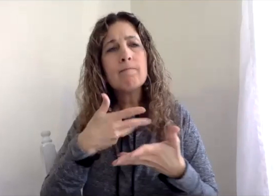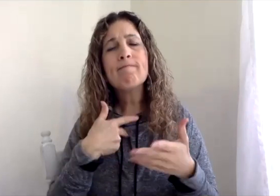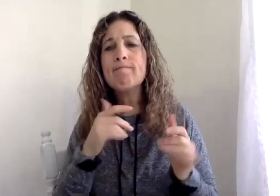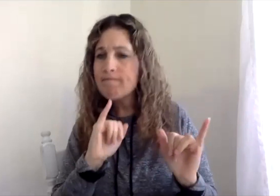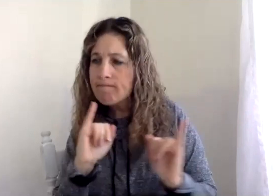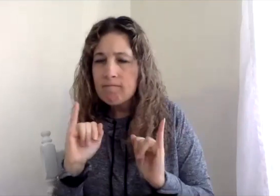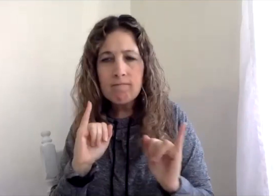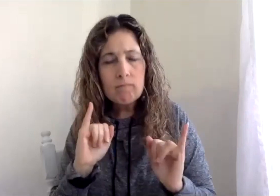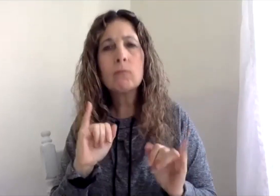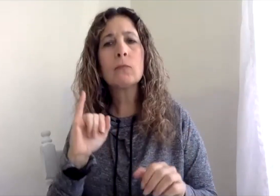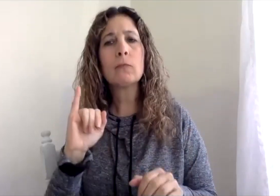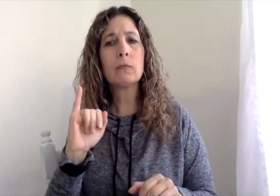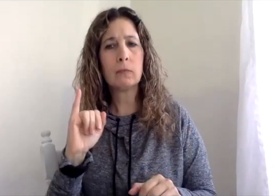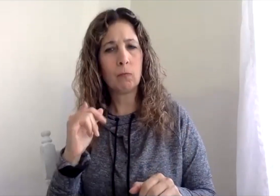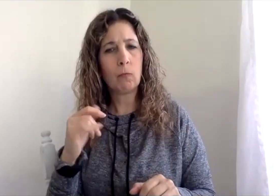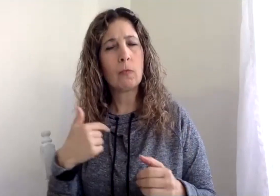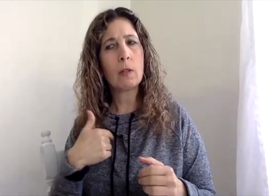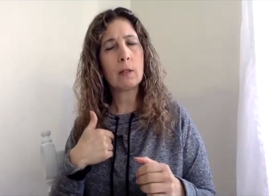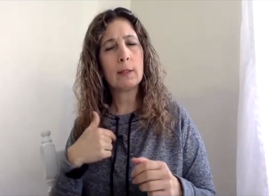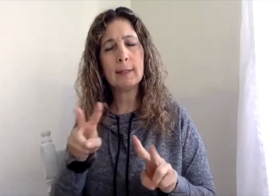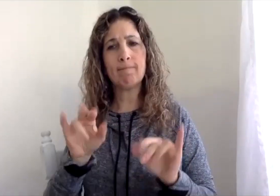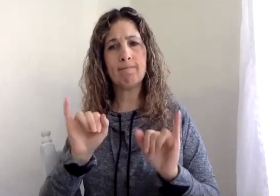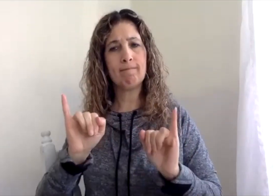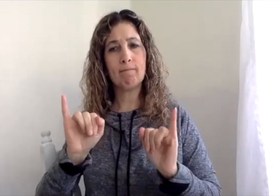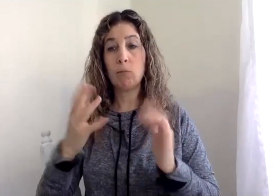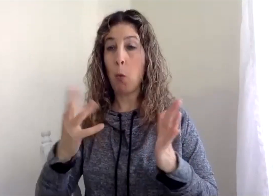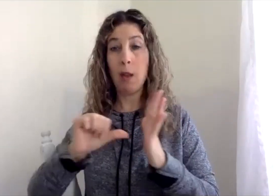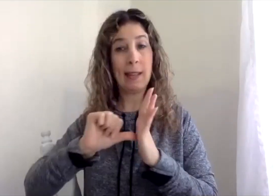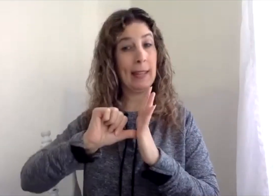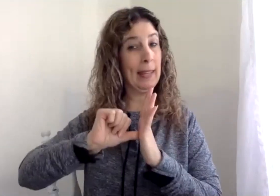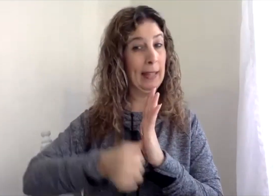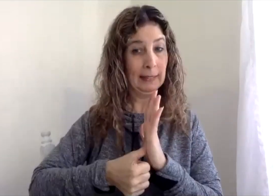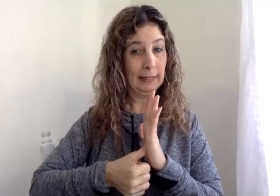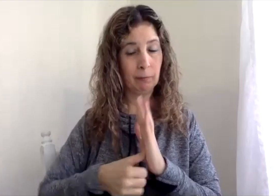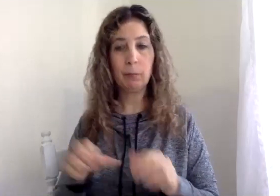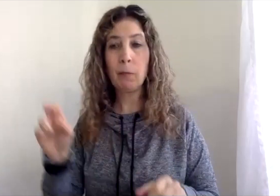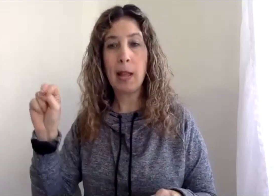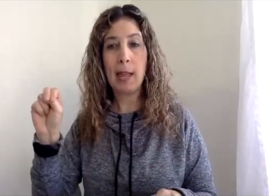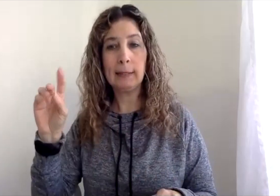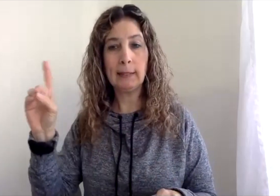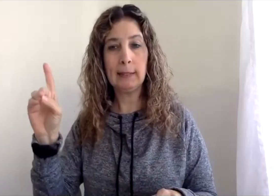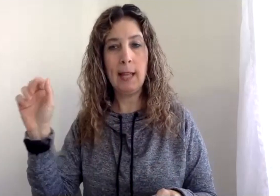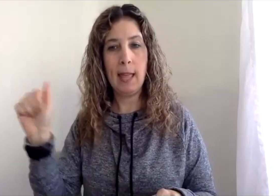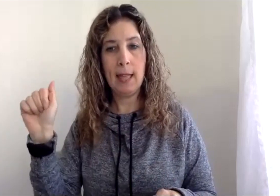I was talking to them and it was interesting what really might impress me